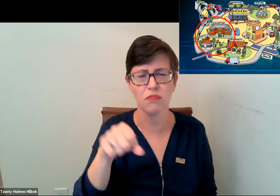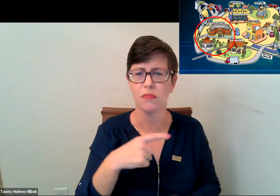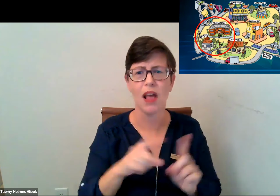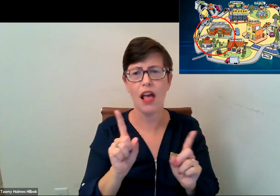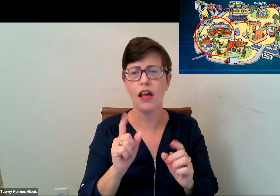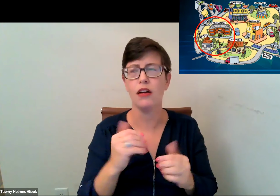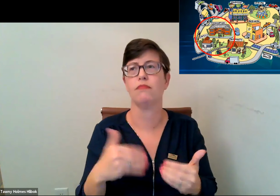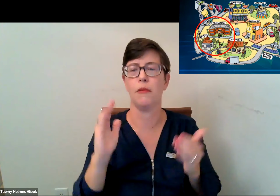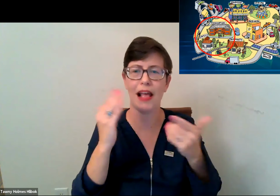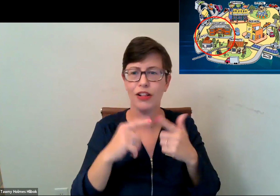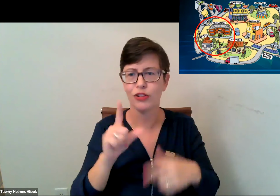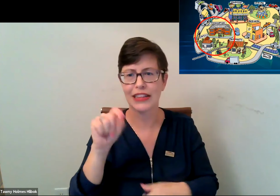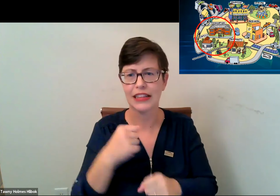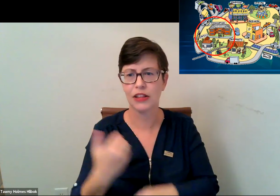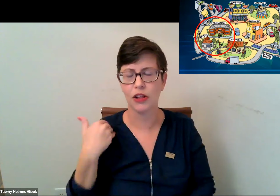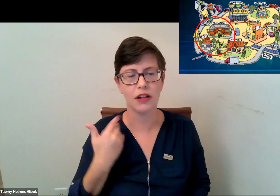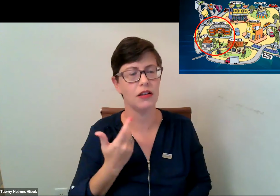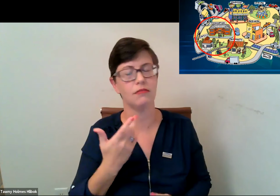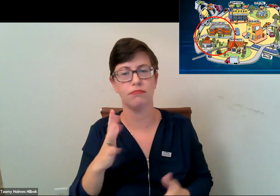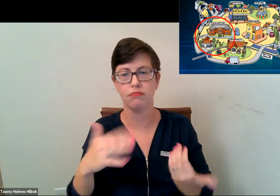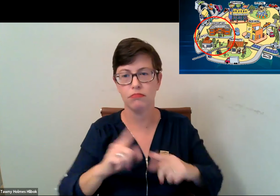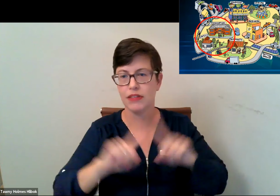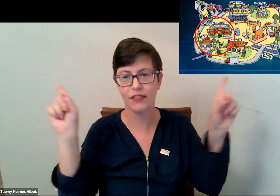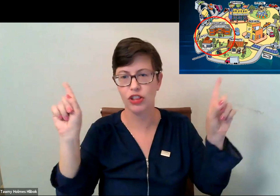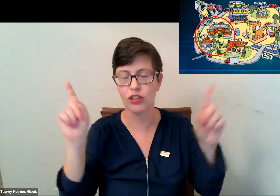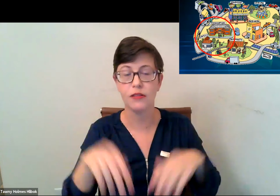There are still is discrimination, but things have gotten better than certainly they were